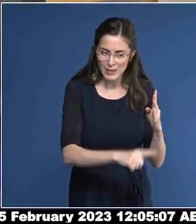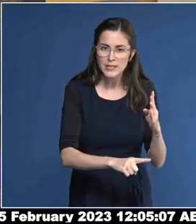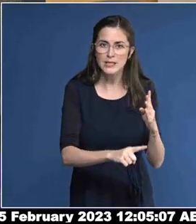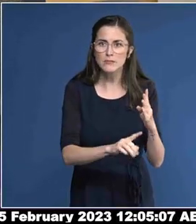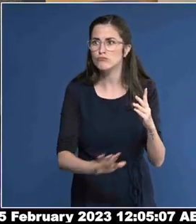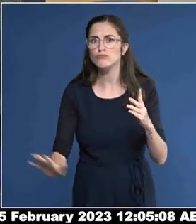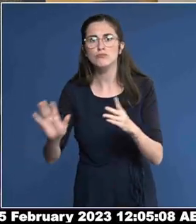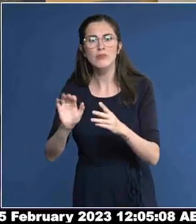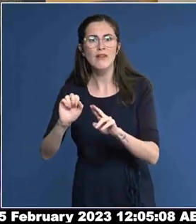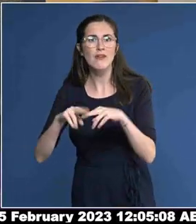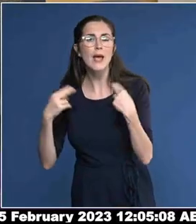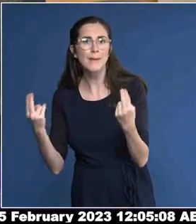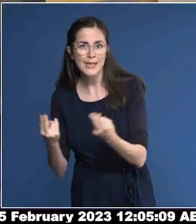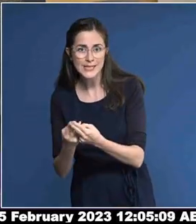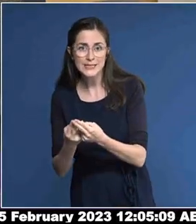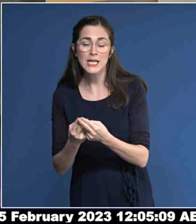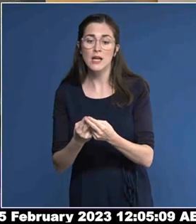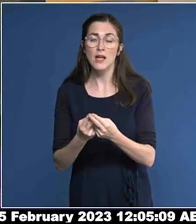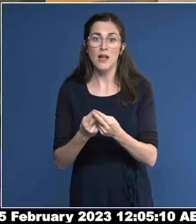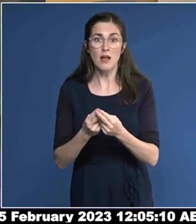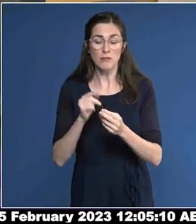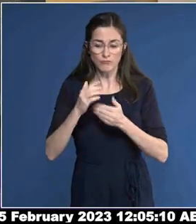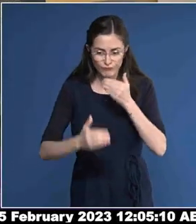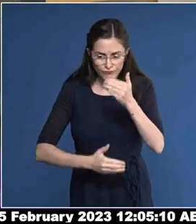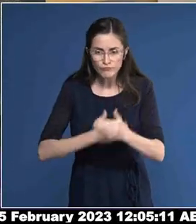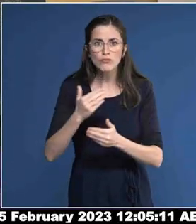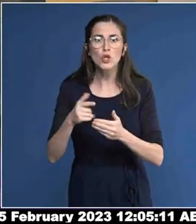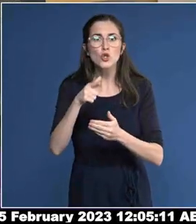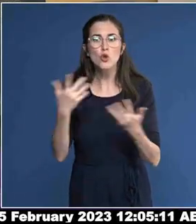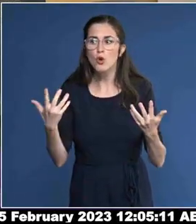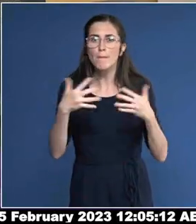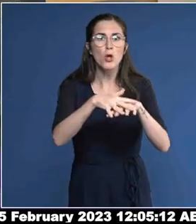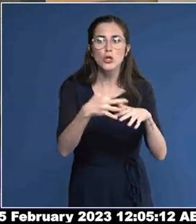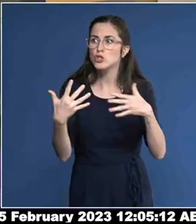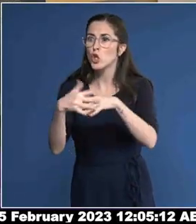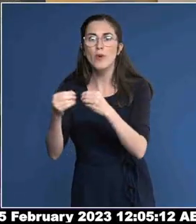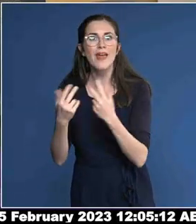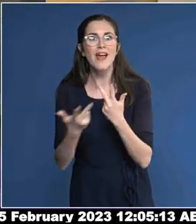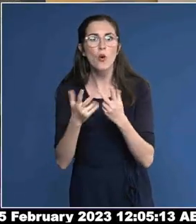then, over the time, there has been a number of merges to create what is now a relatively